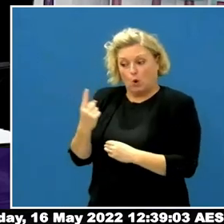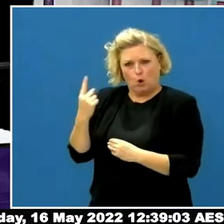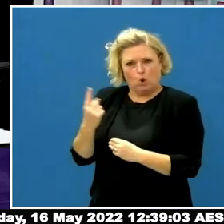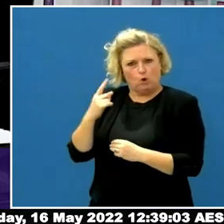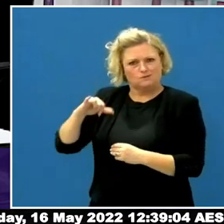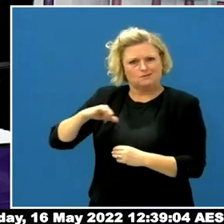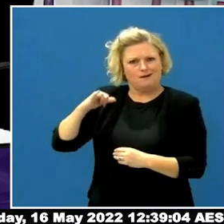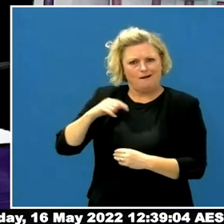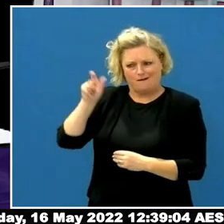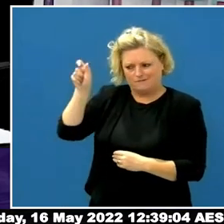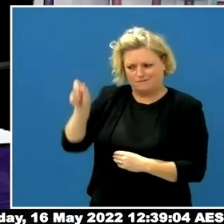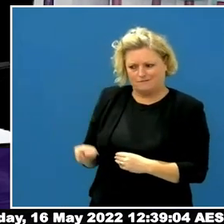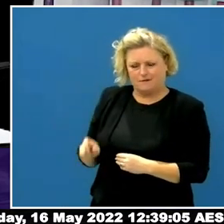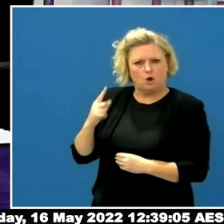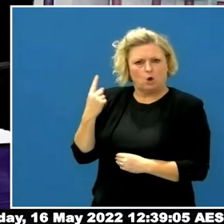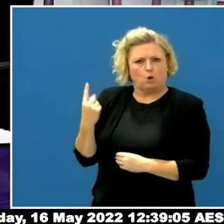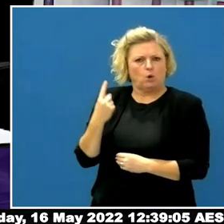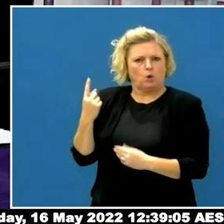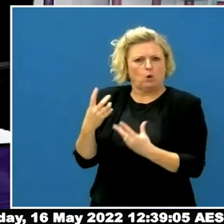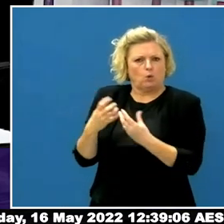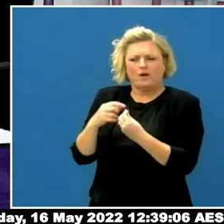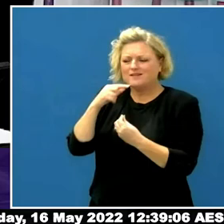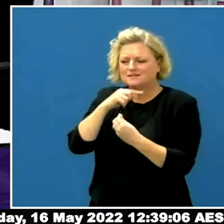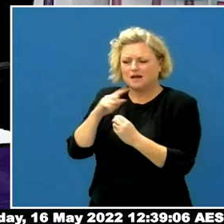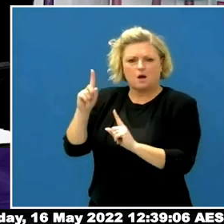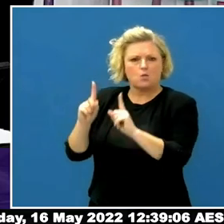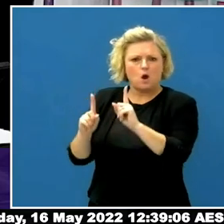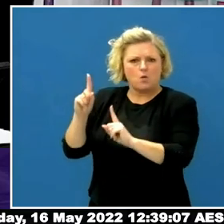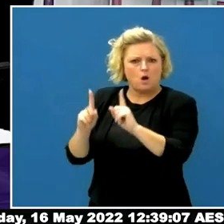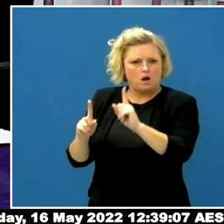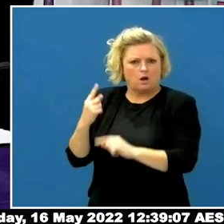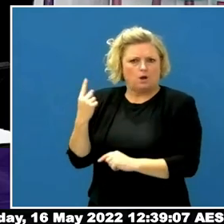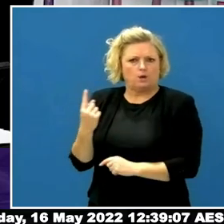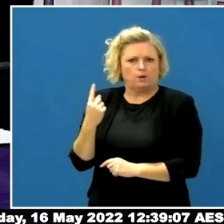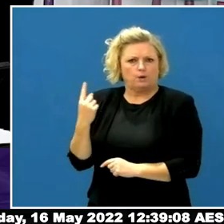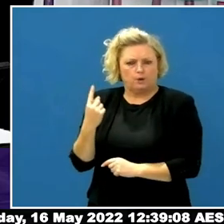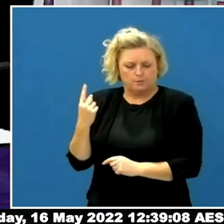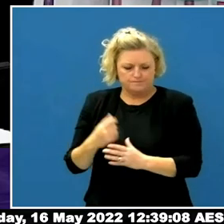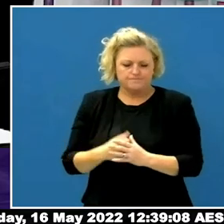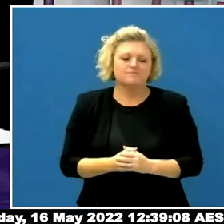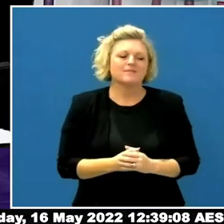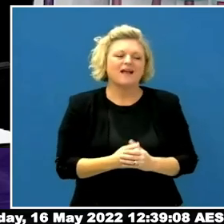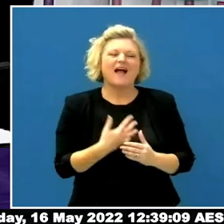period at the day centre? He had - there was three different workers that worked with him.